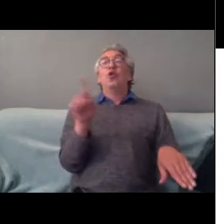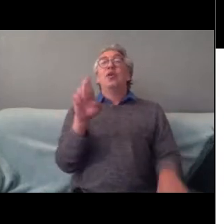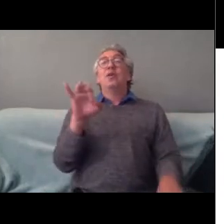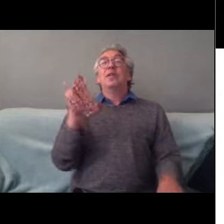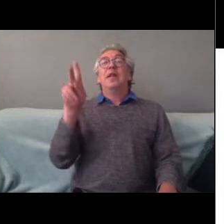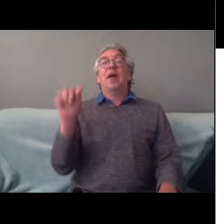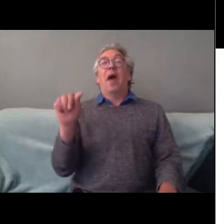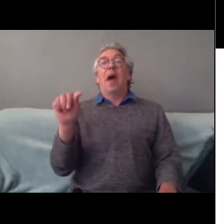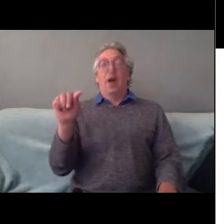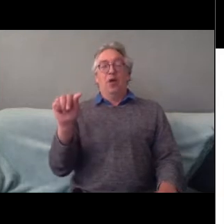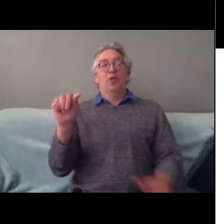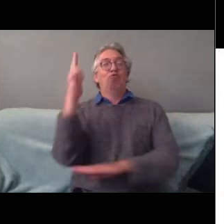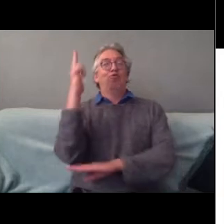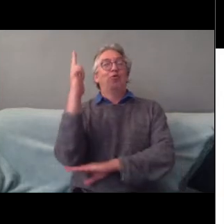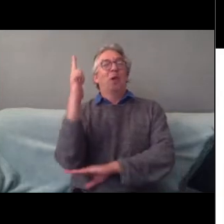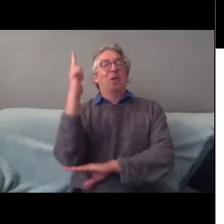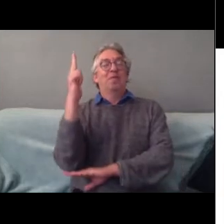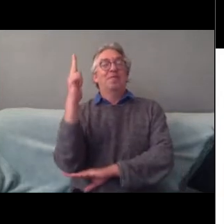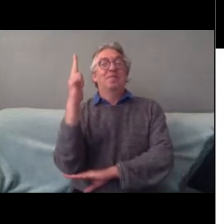Well, good morning, everyone.